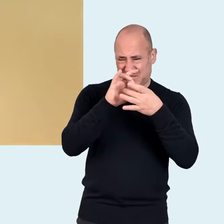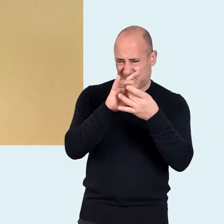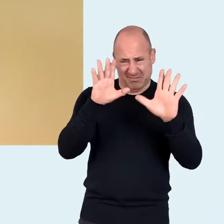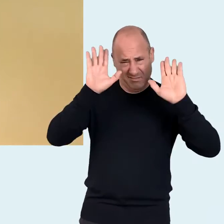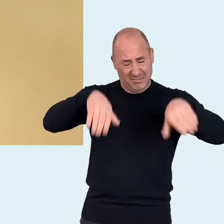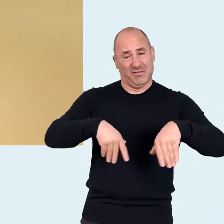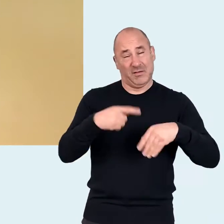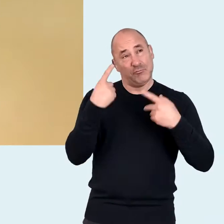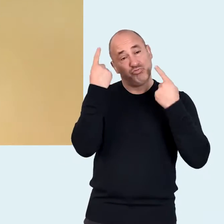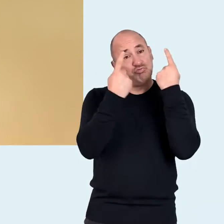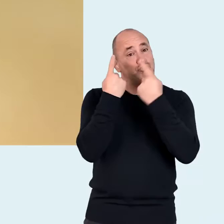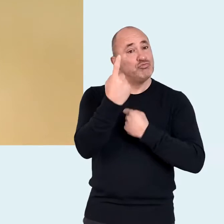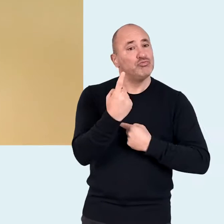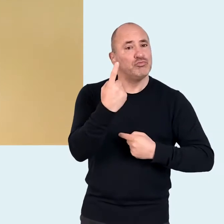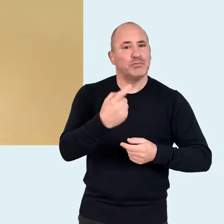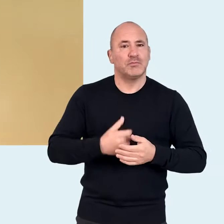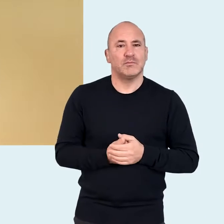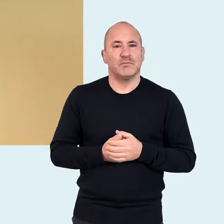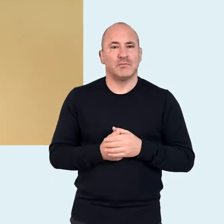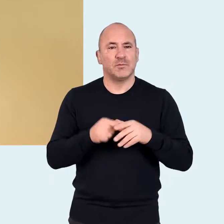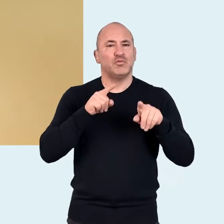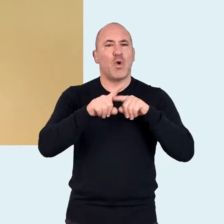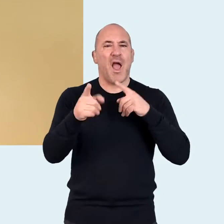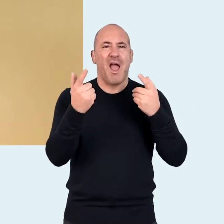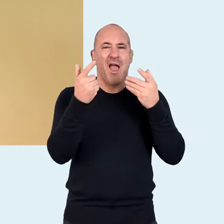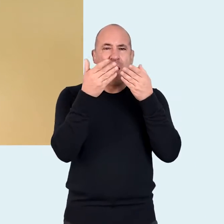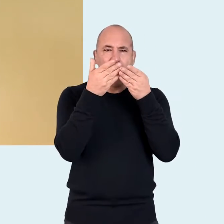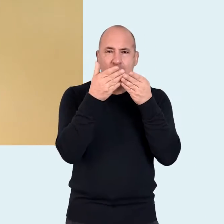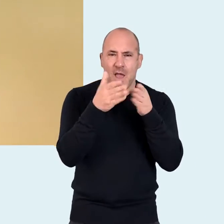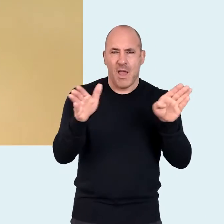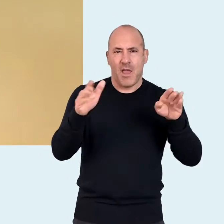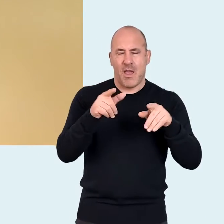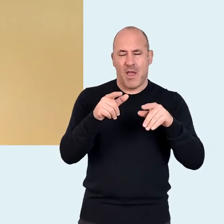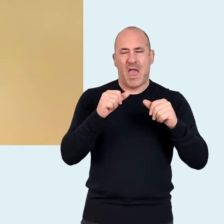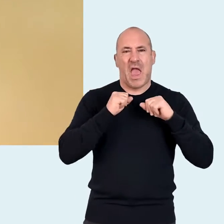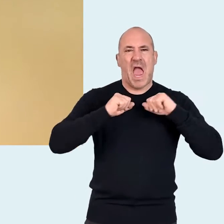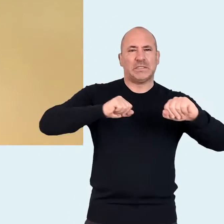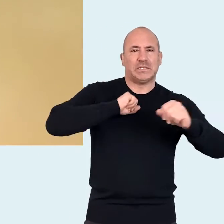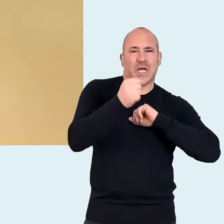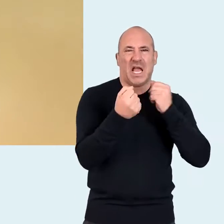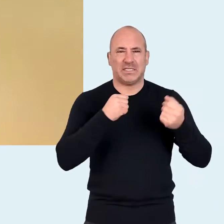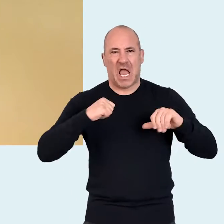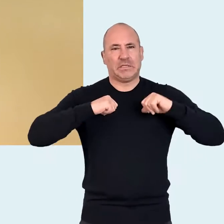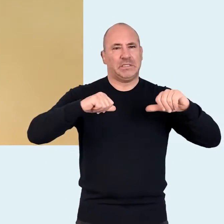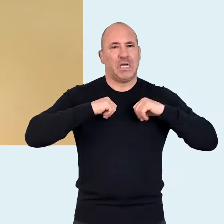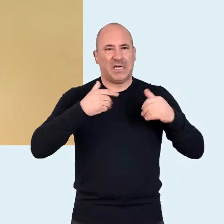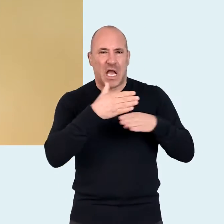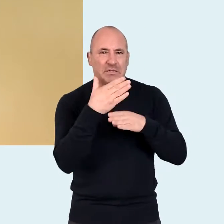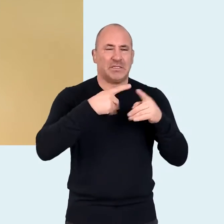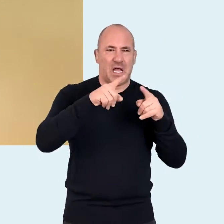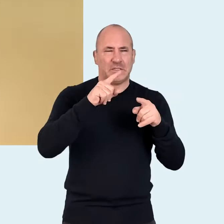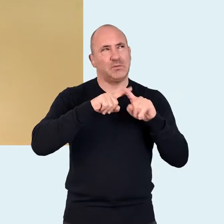might look like, quote unquote. Try to be open to seeing different interpretations of